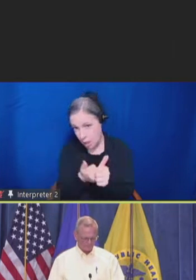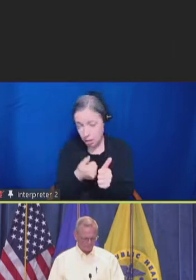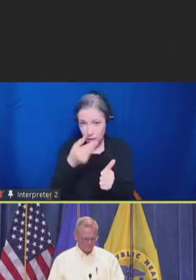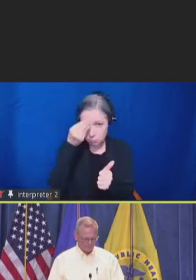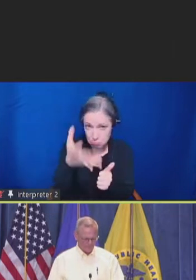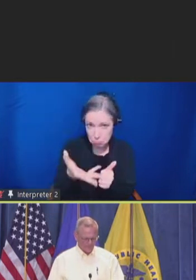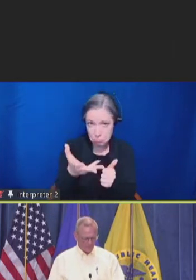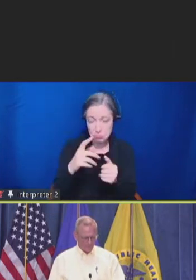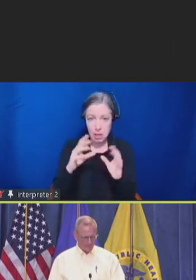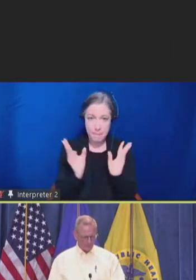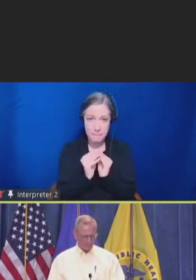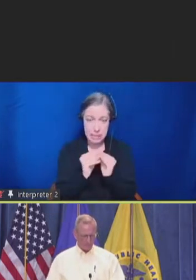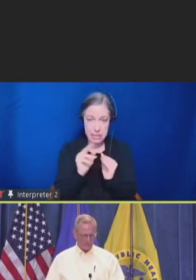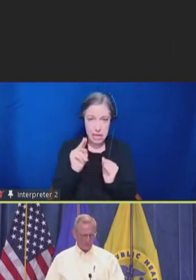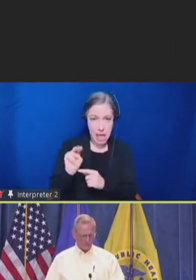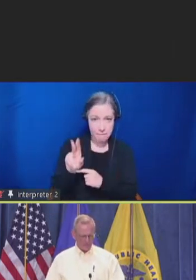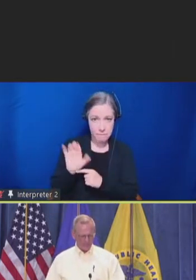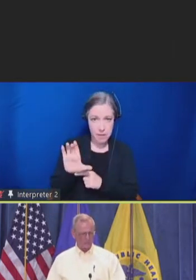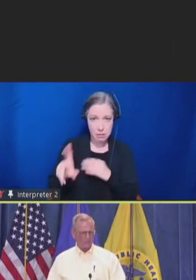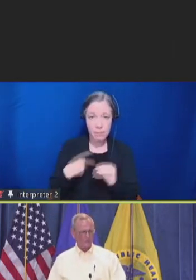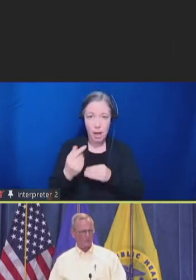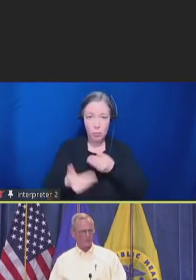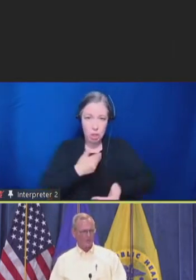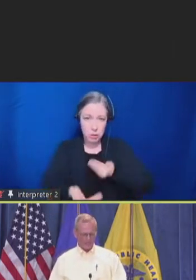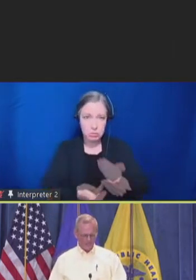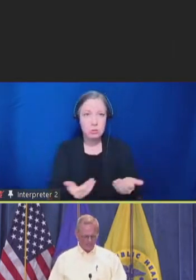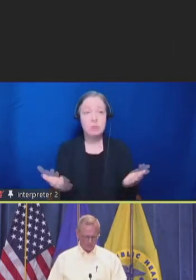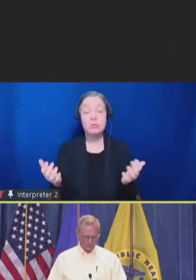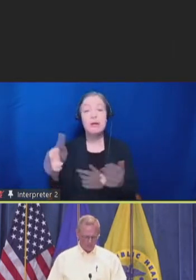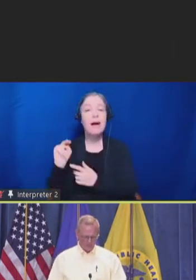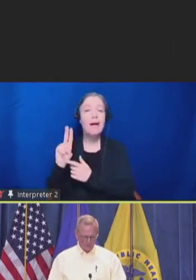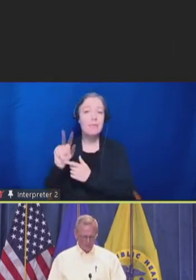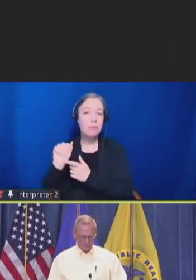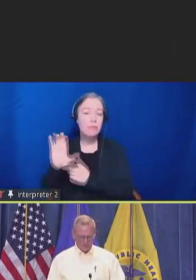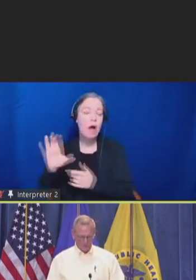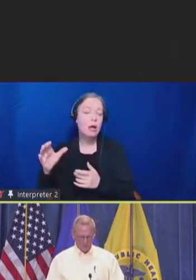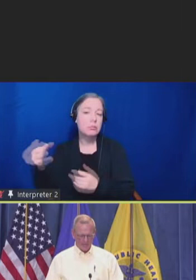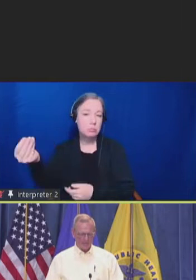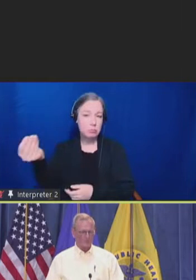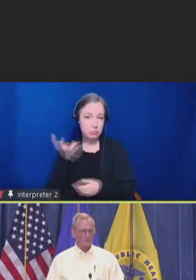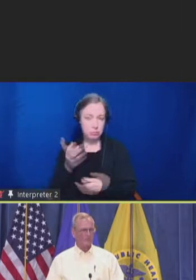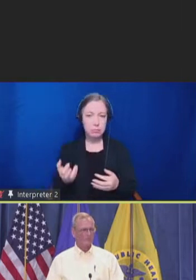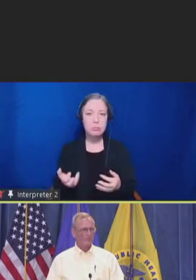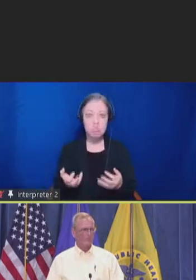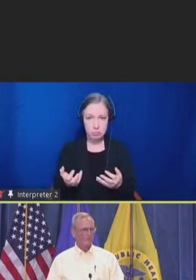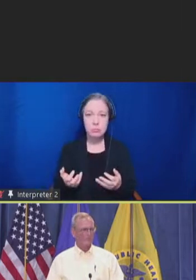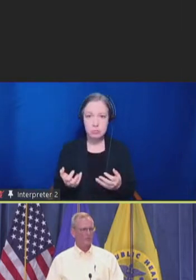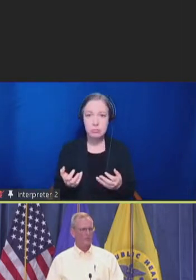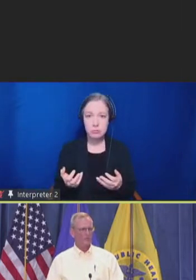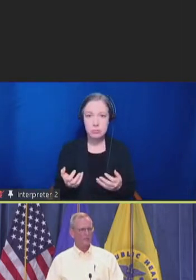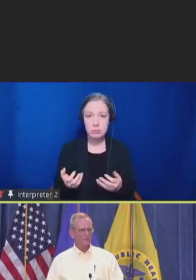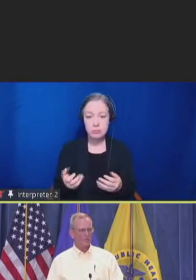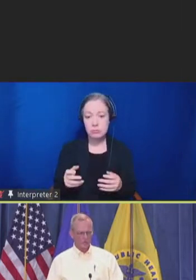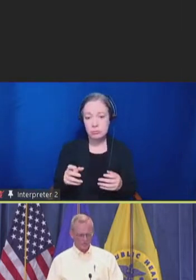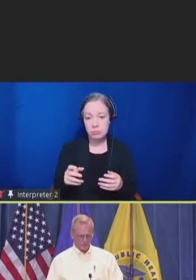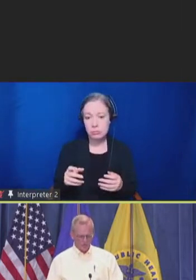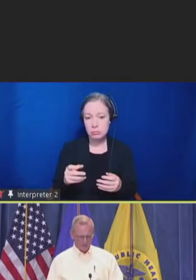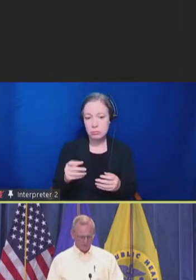NVAC then provided guidance during those updates and provided edits that we included in this current draft.